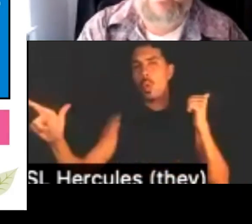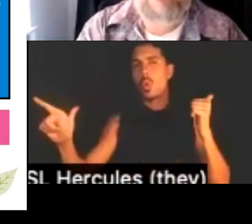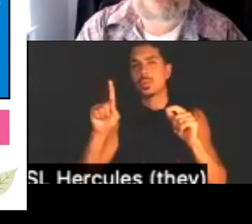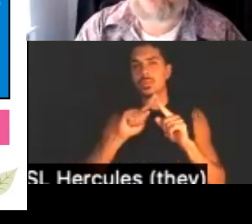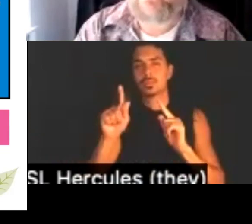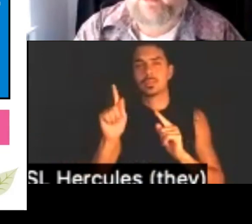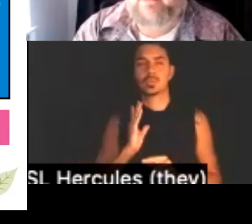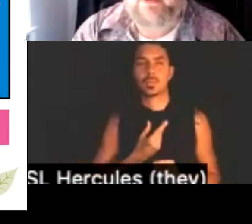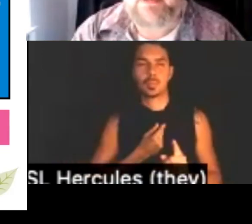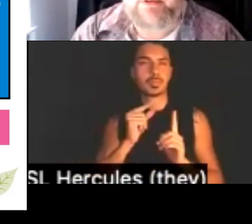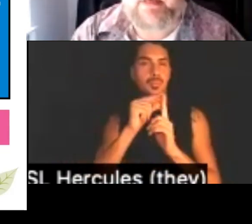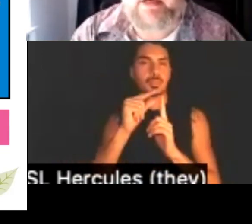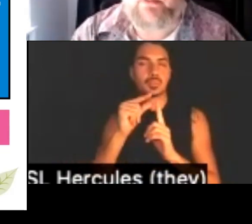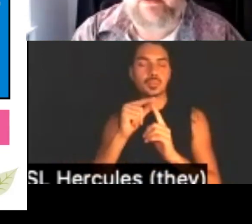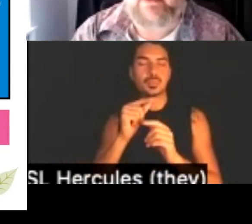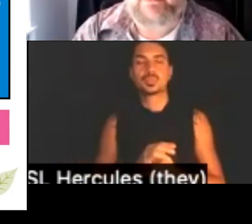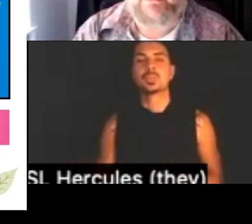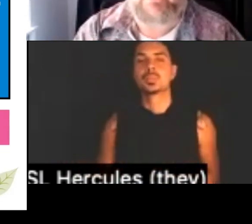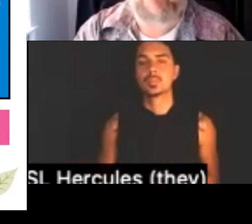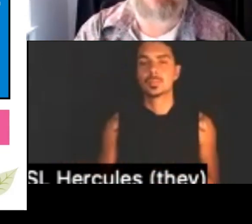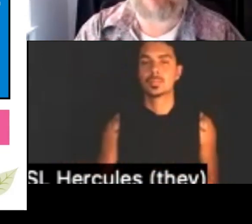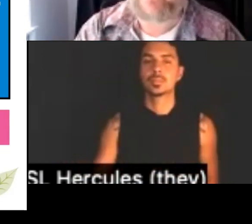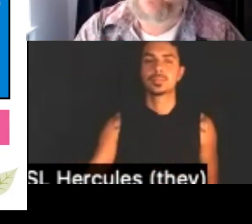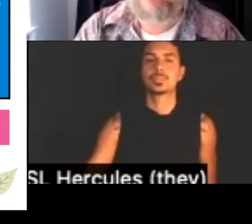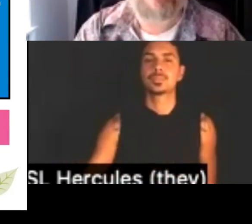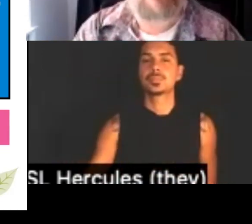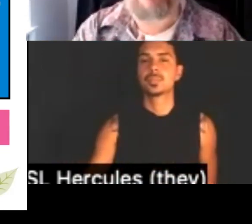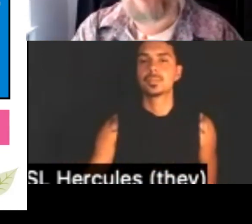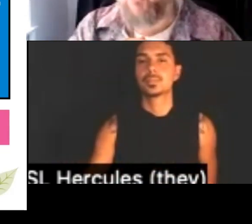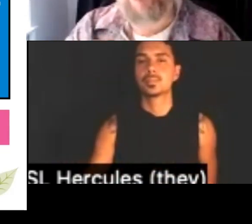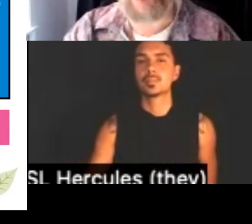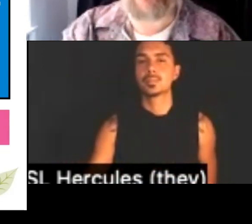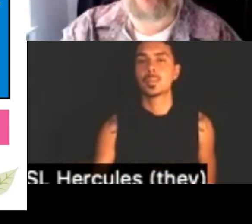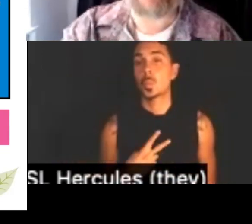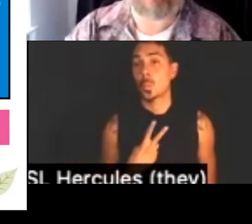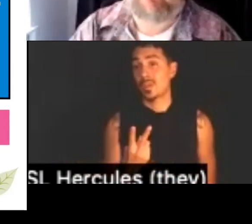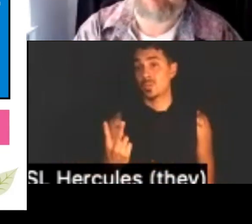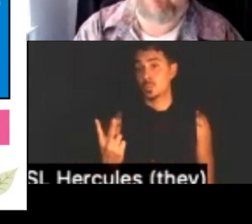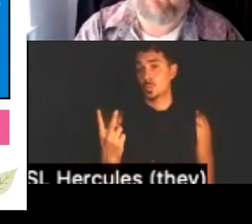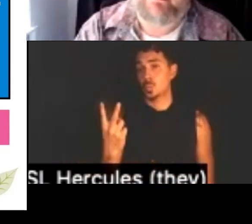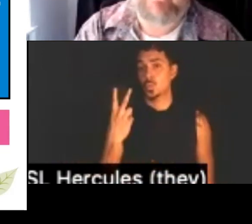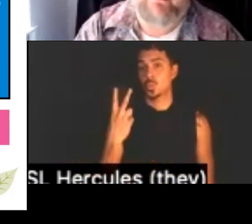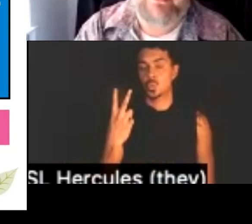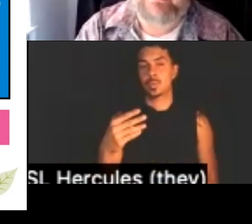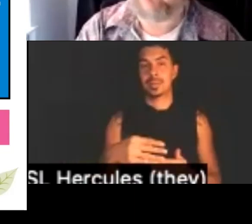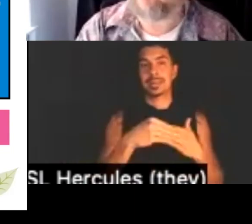We have two guiding principles that really hopefully run through all of the work that we do.